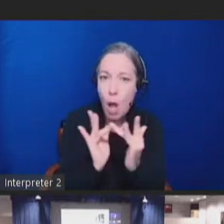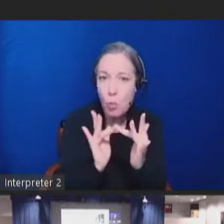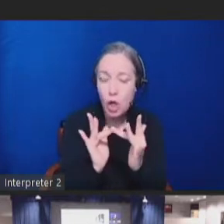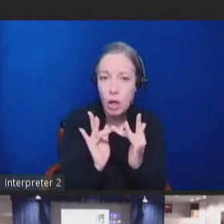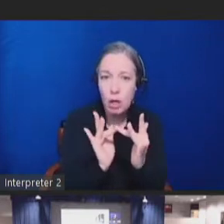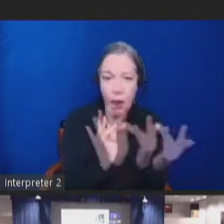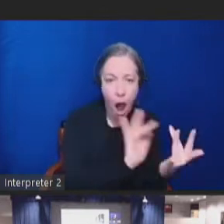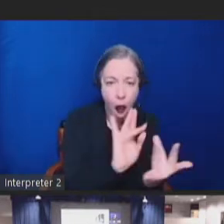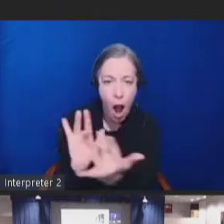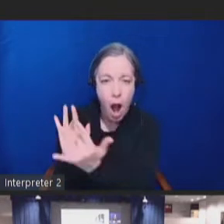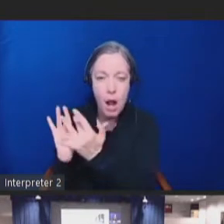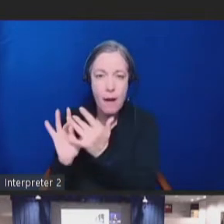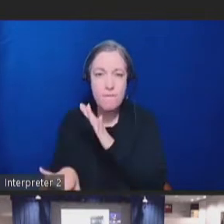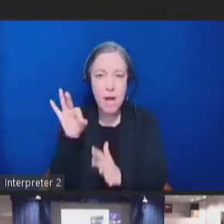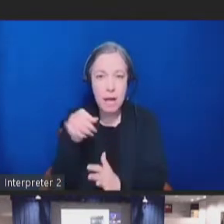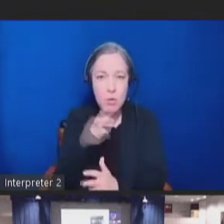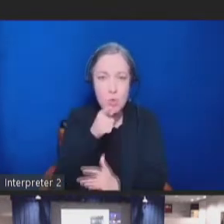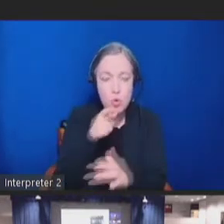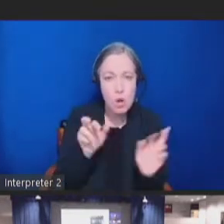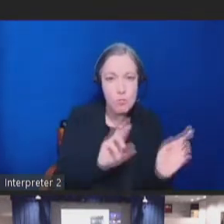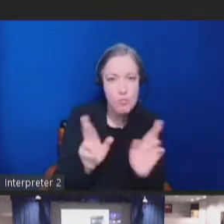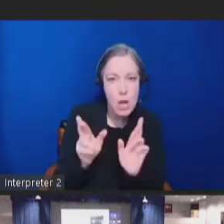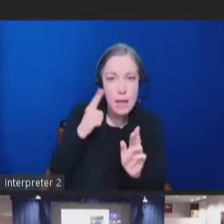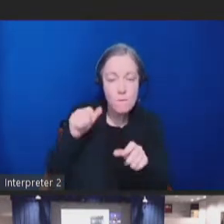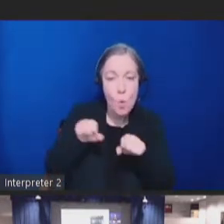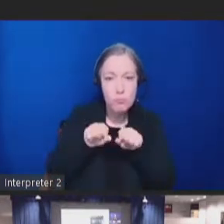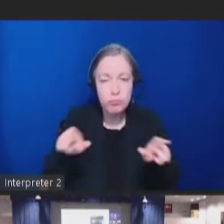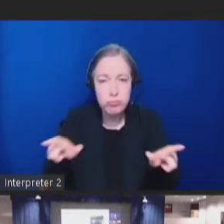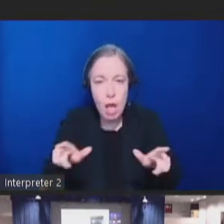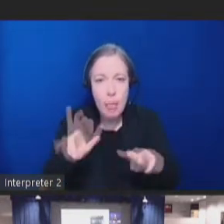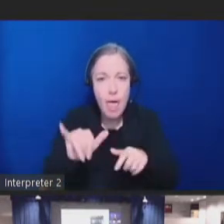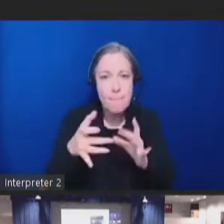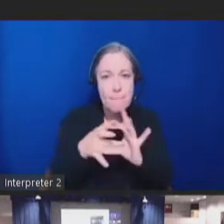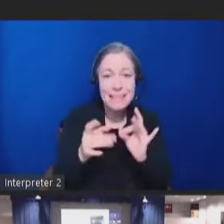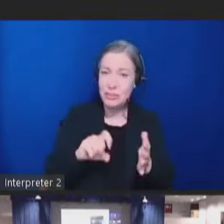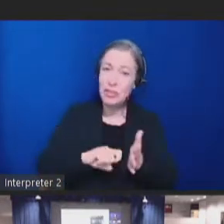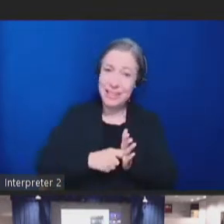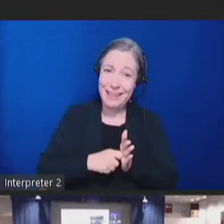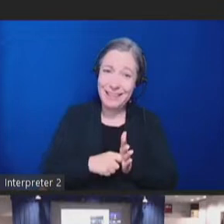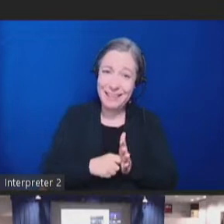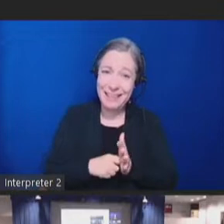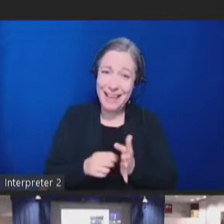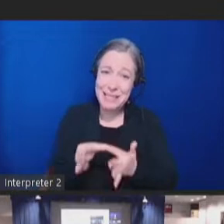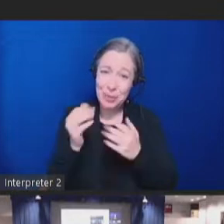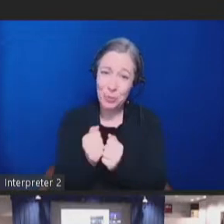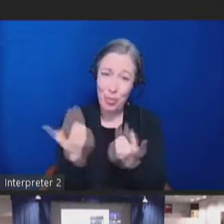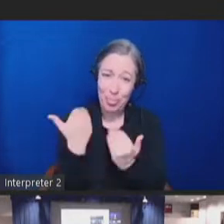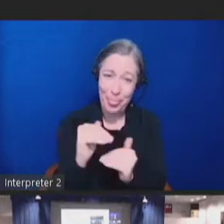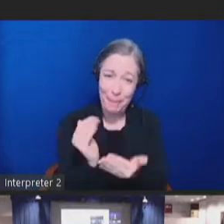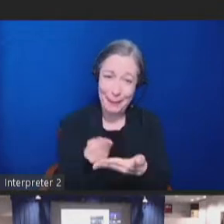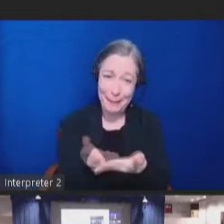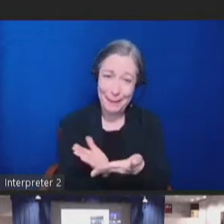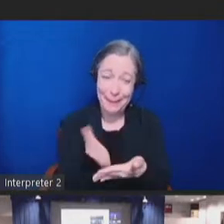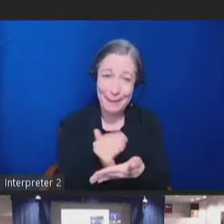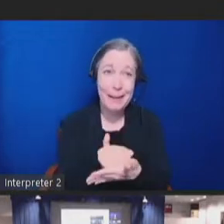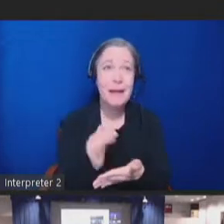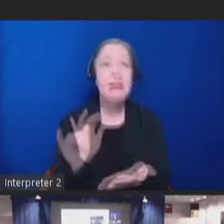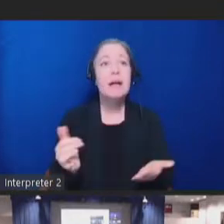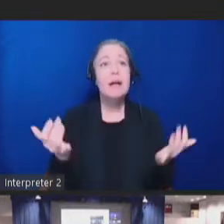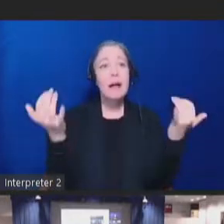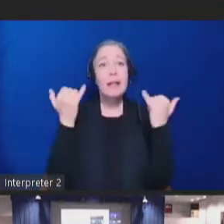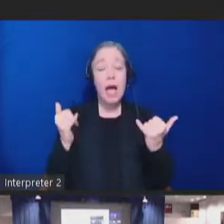Next slide. Thank you. So, Community Corps. I'm a big believer in mobilizing volunteers